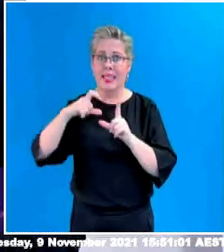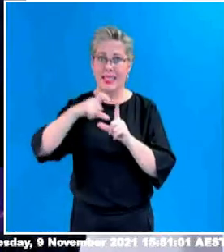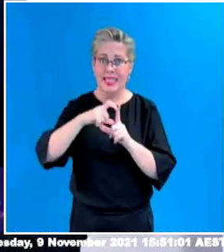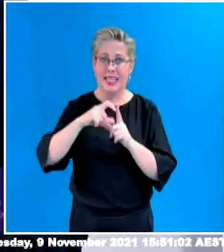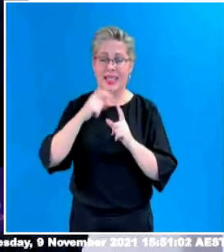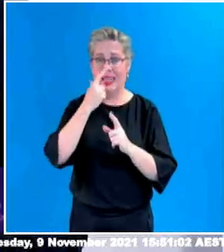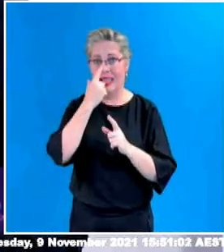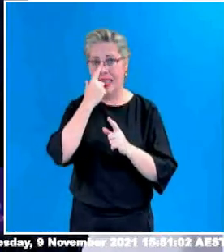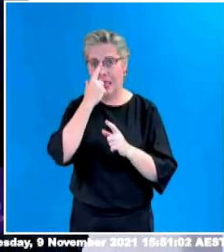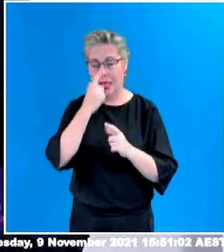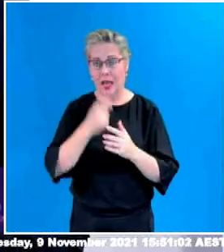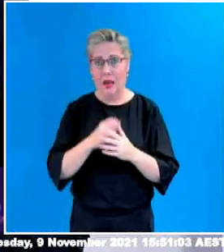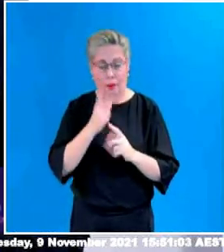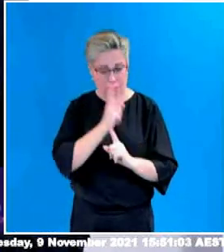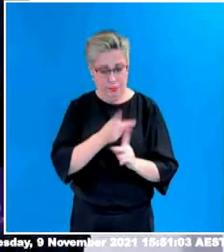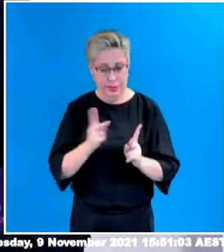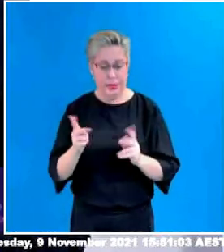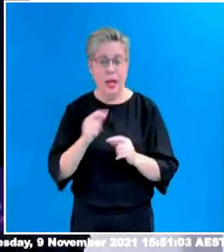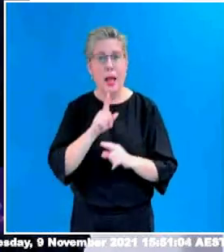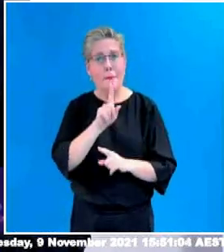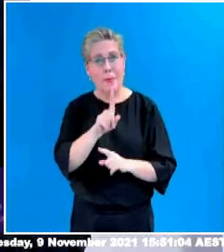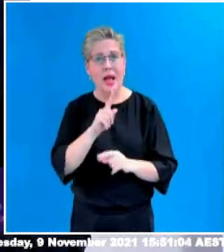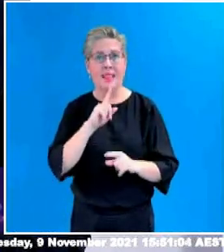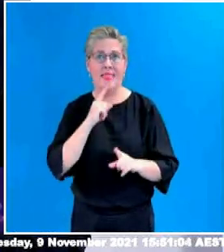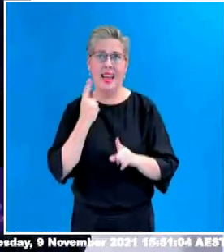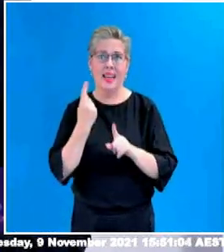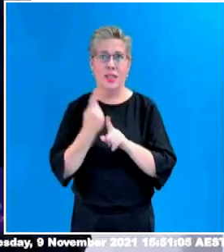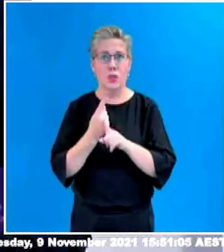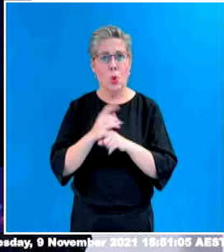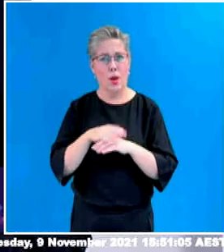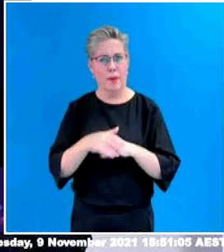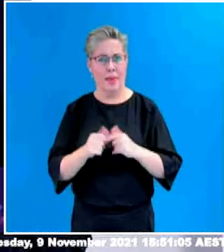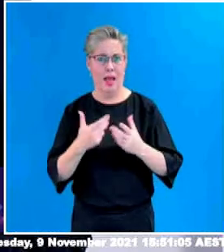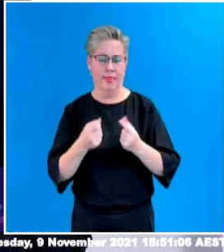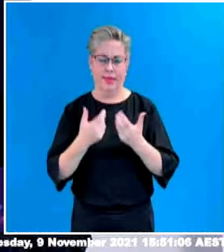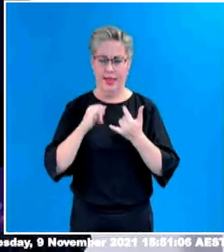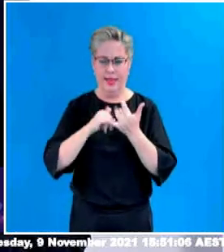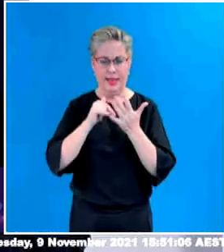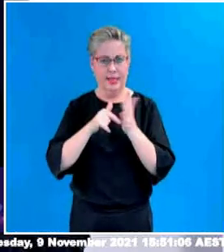have assessed the extent to which their legislation, policies and programs